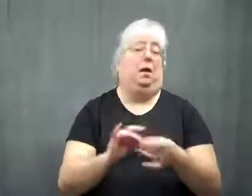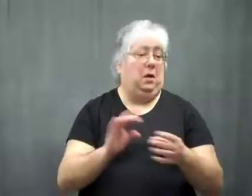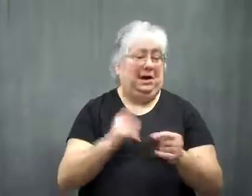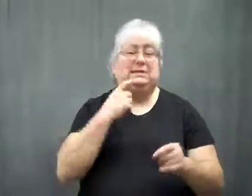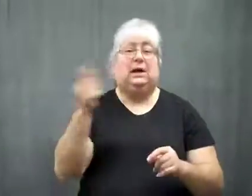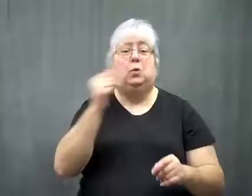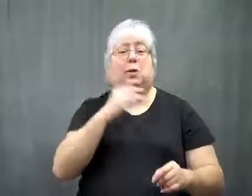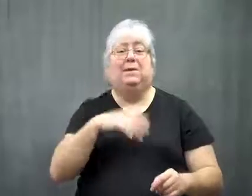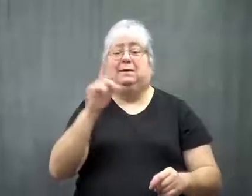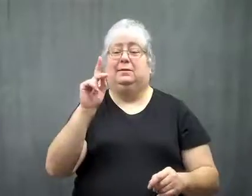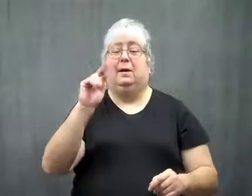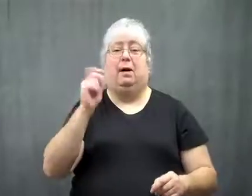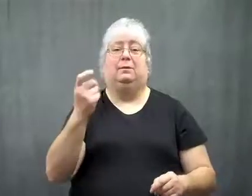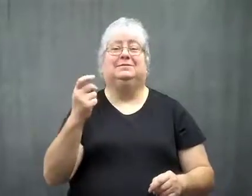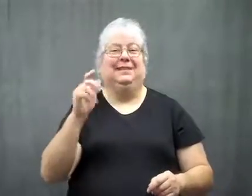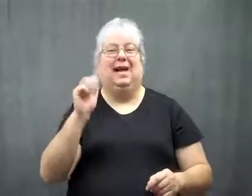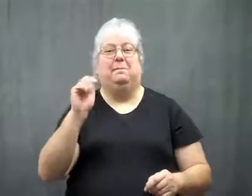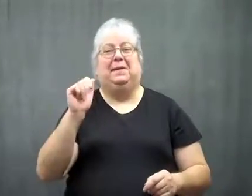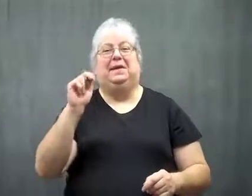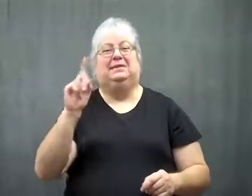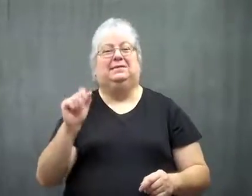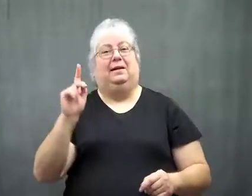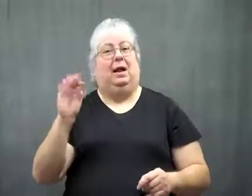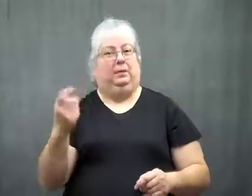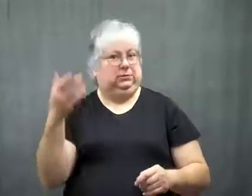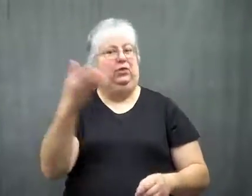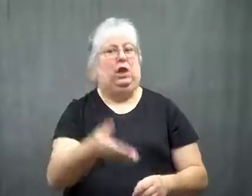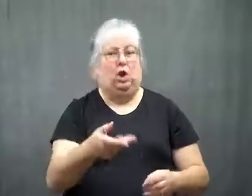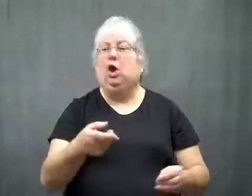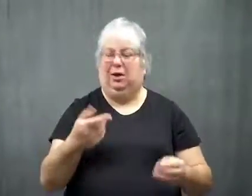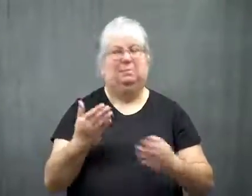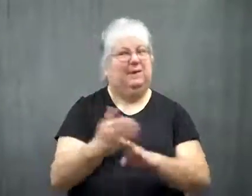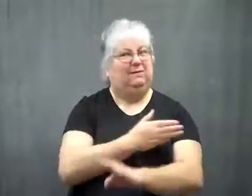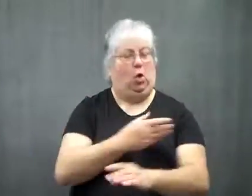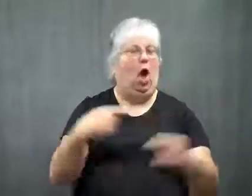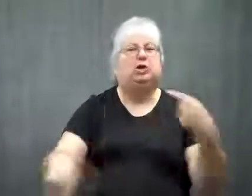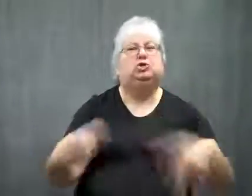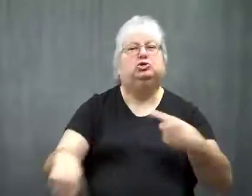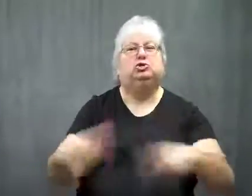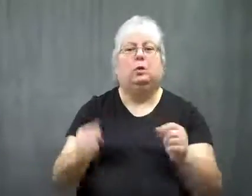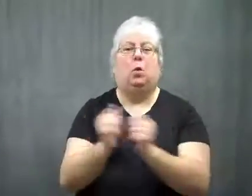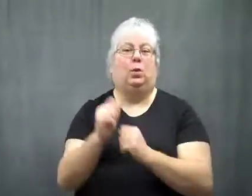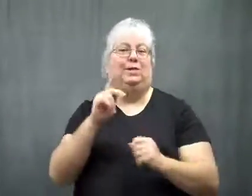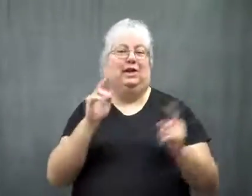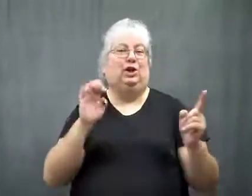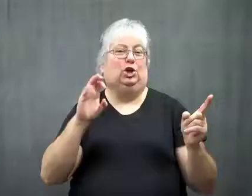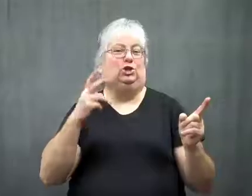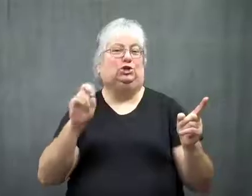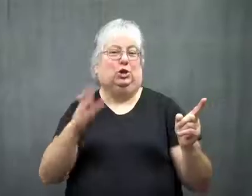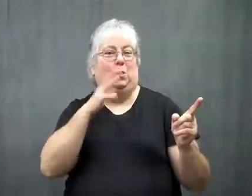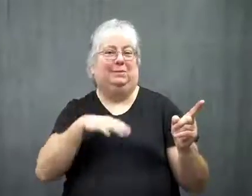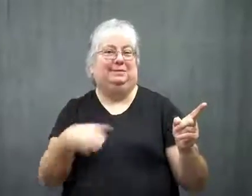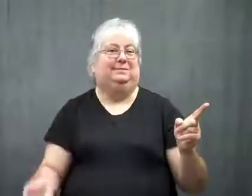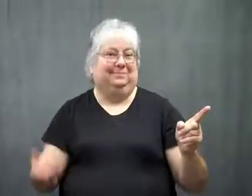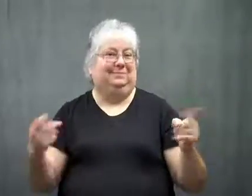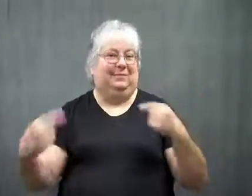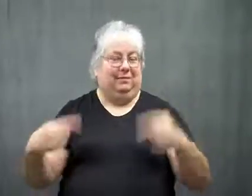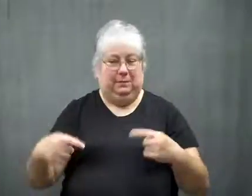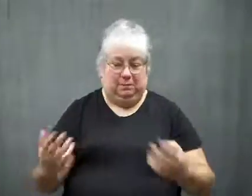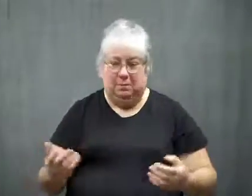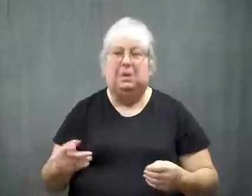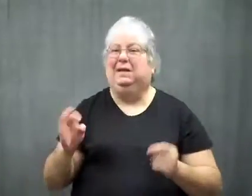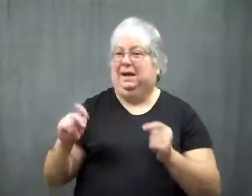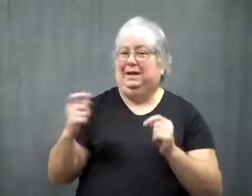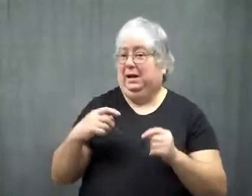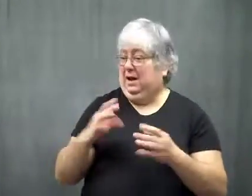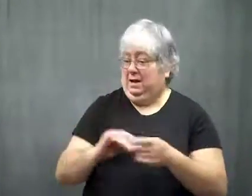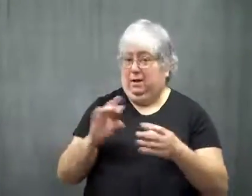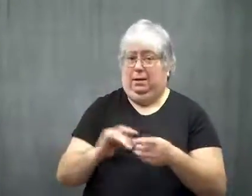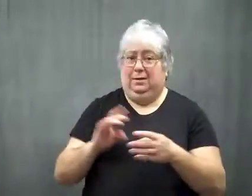He said Amanda Knox was there earlier, and had an argument with Kercher.